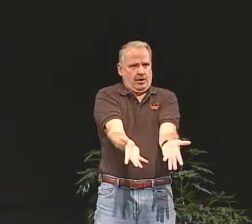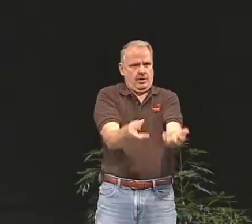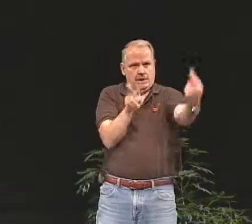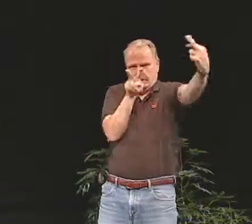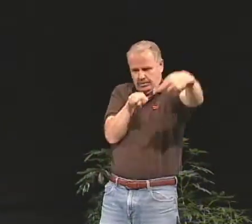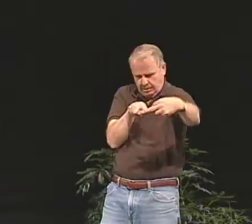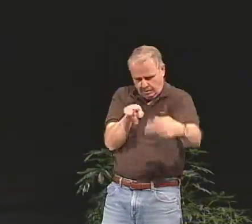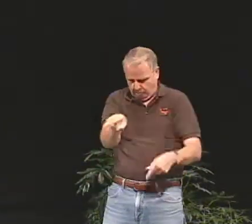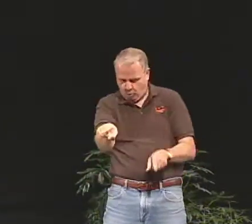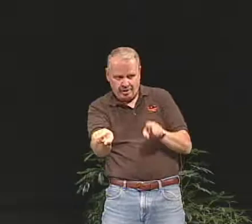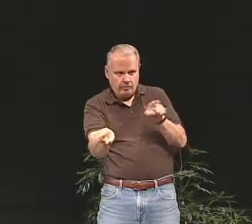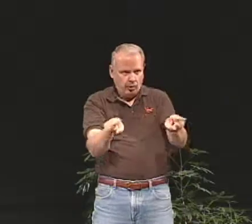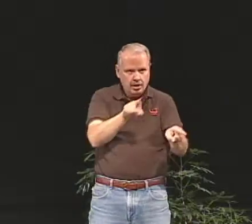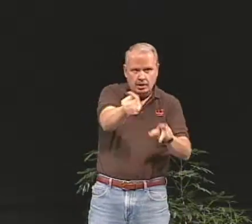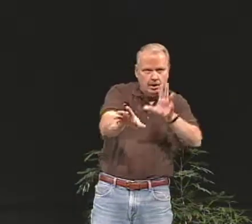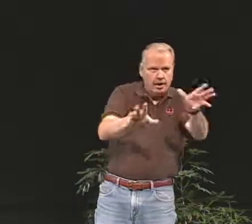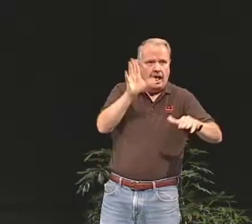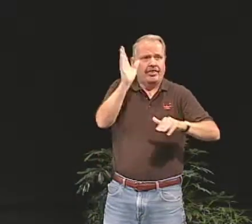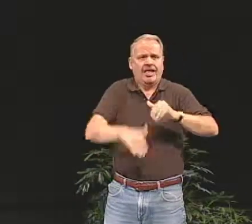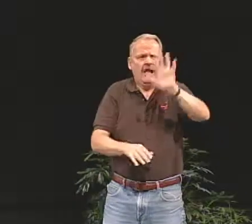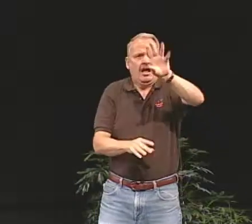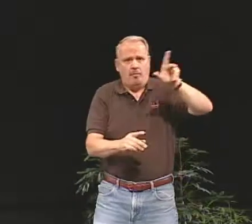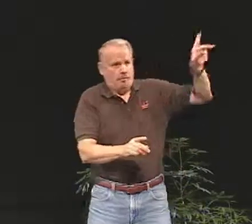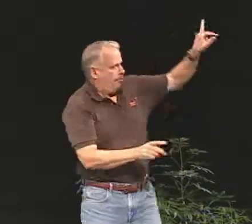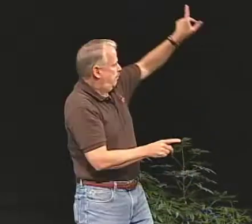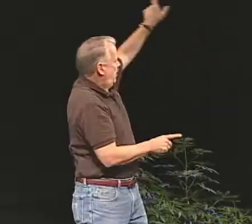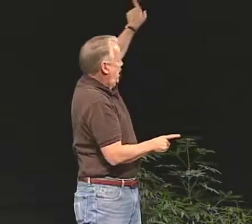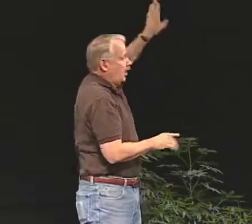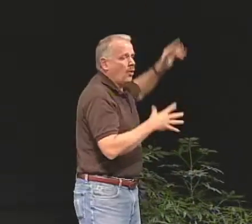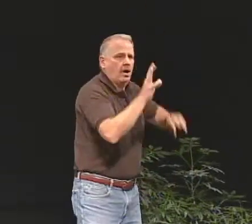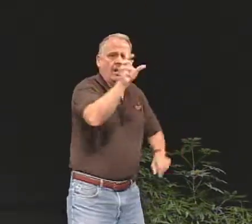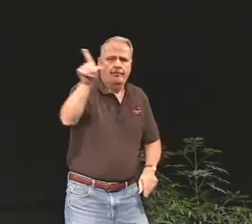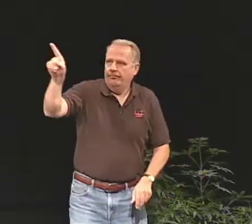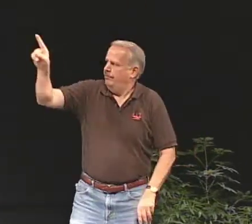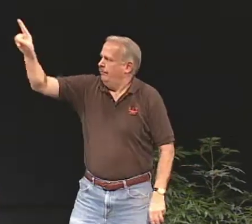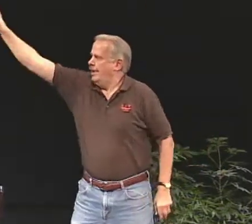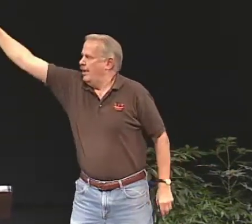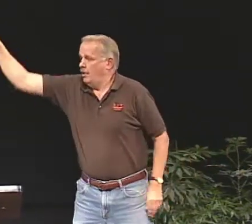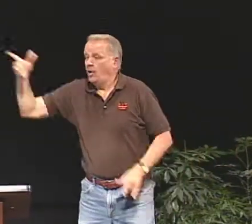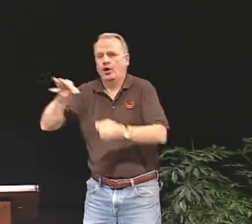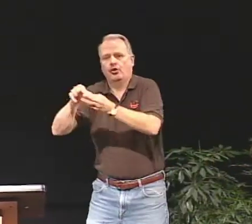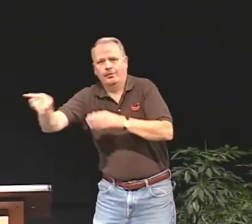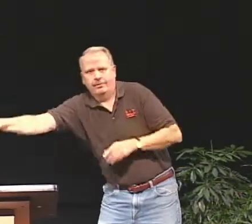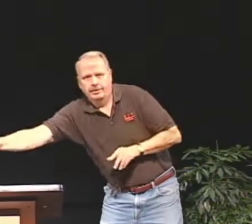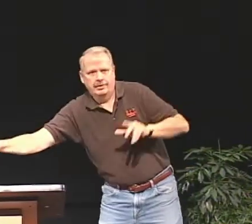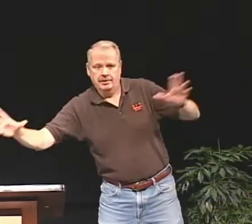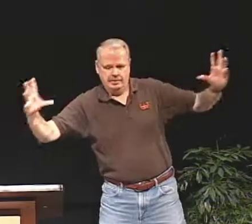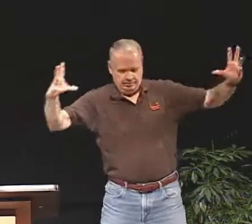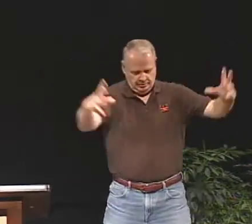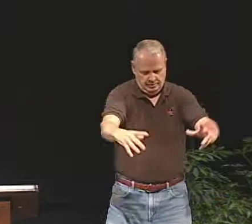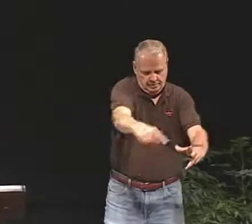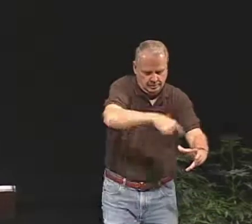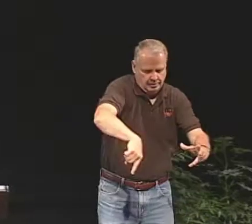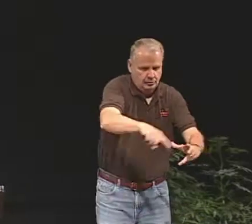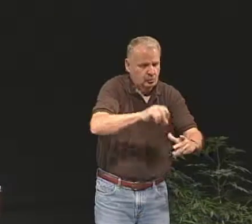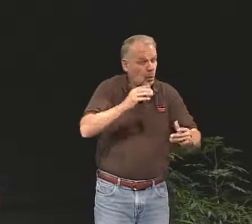and you have all the information centrally located at your disposal instead of the old-fashioned way of having to choose